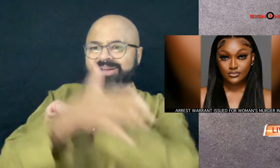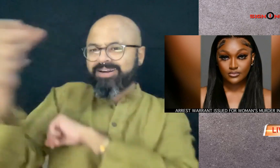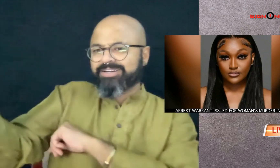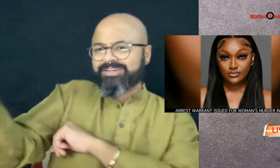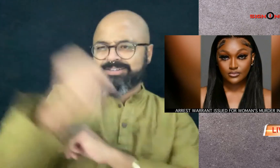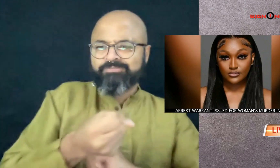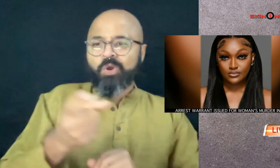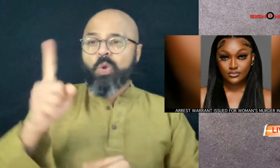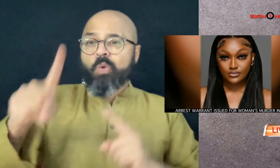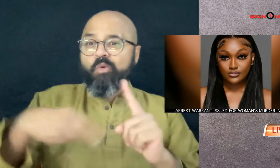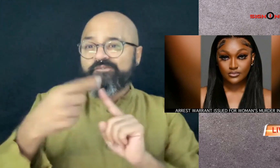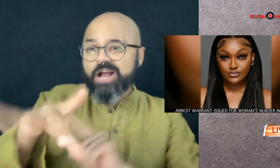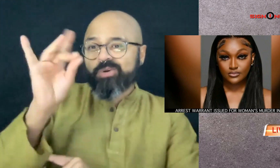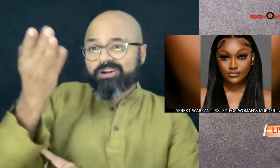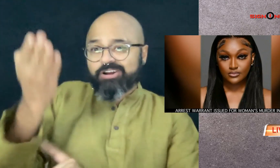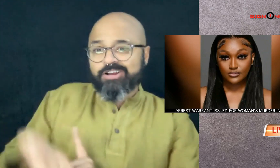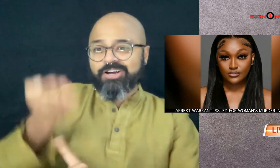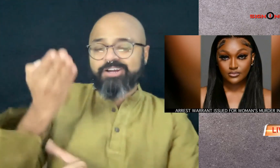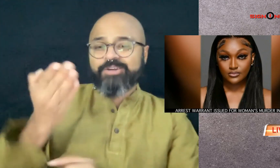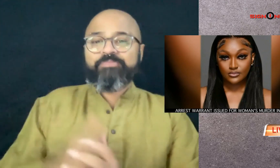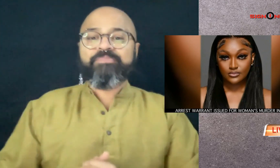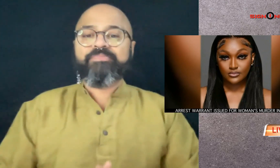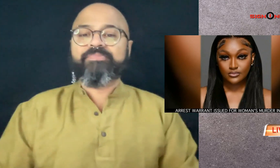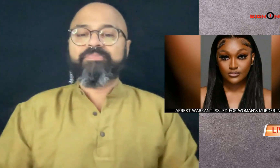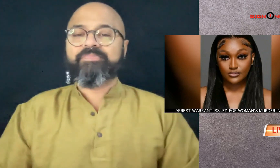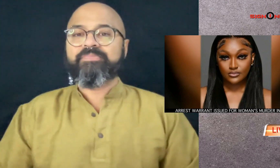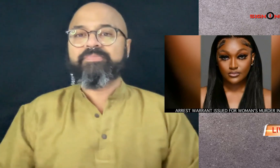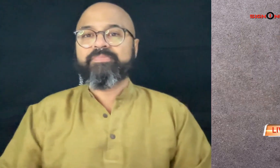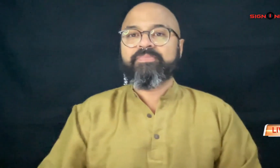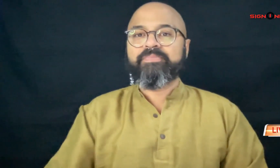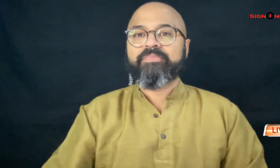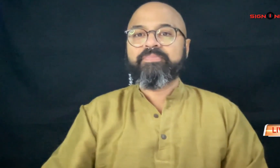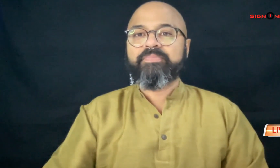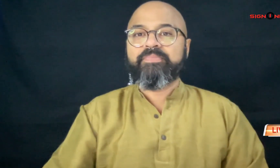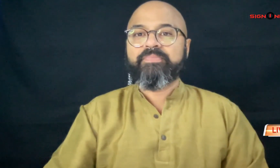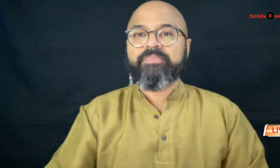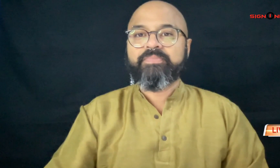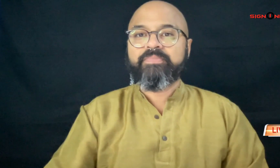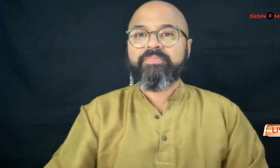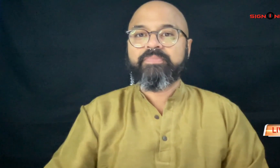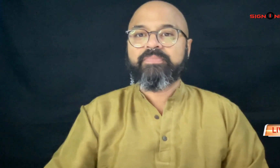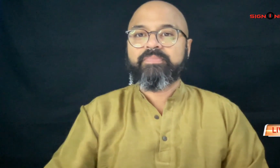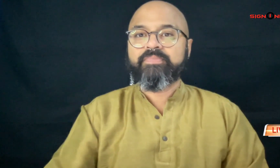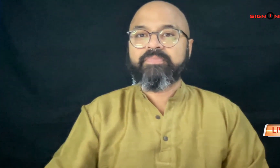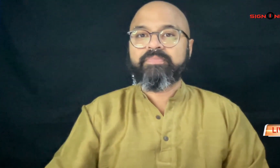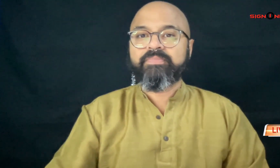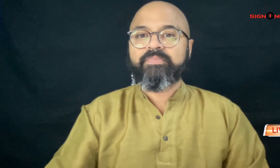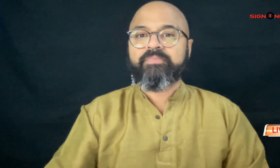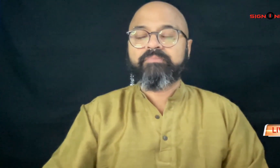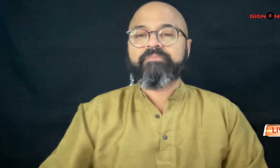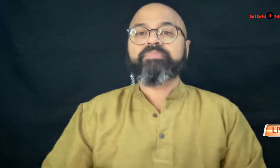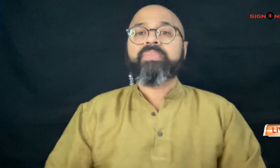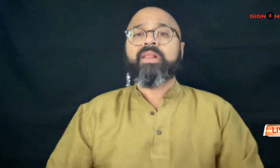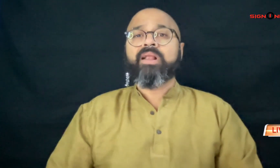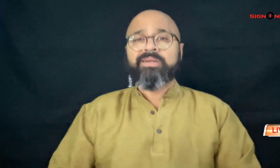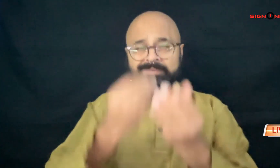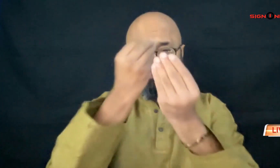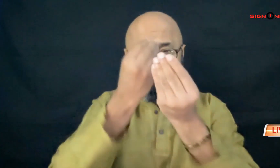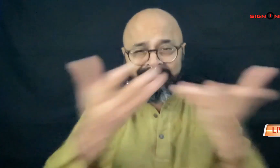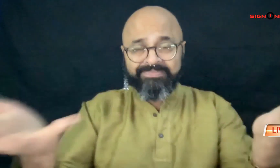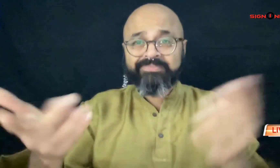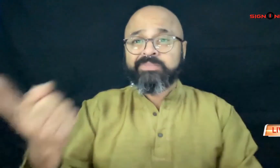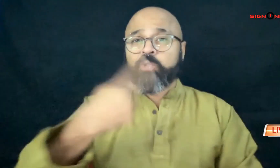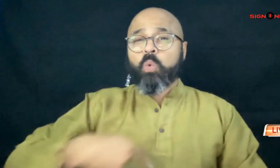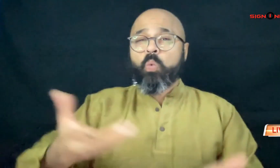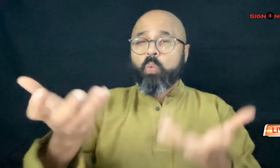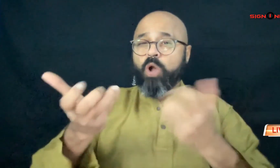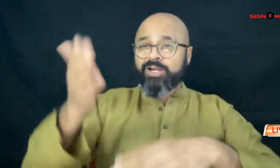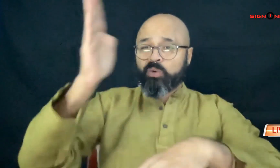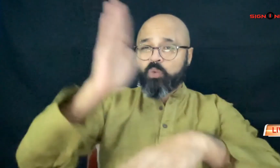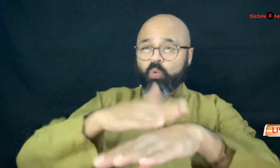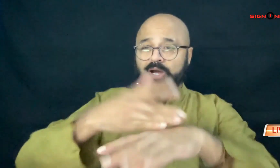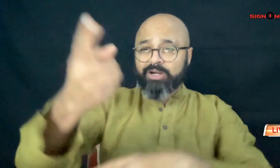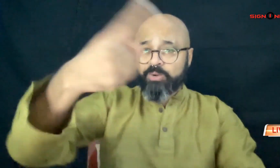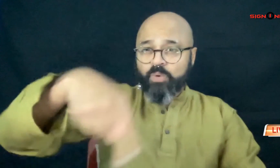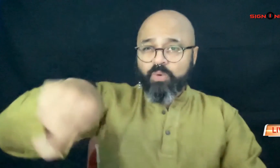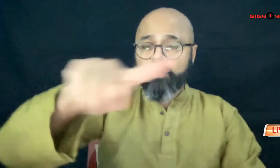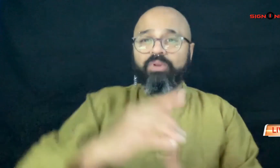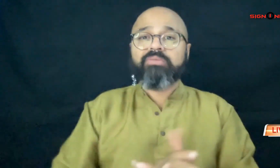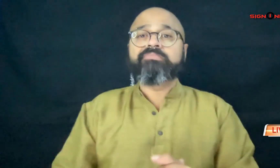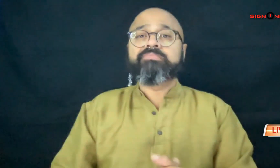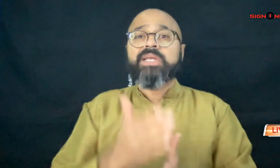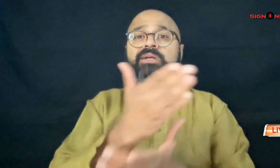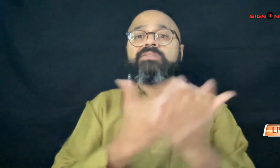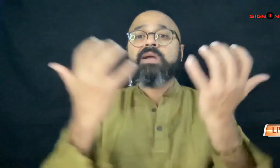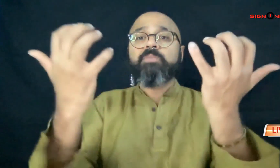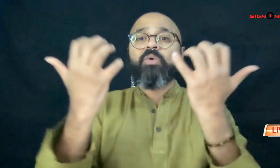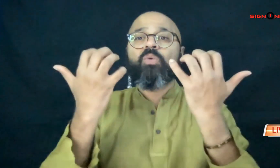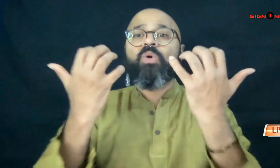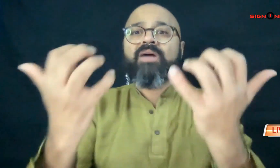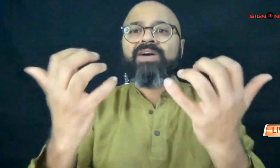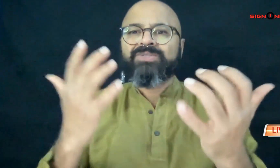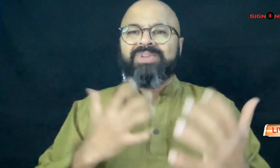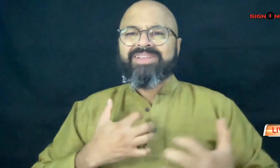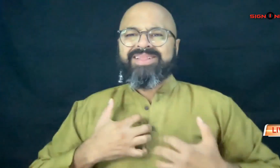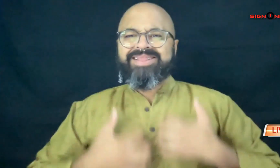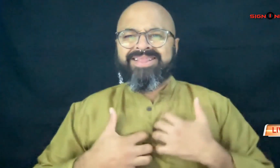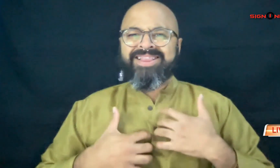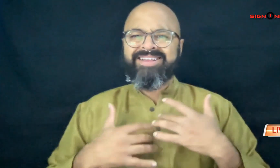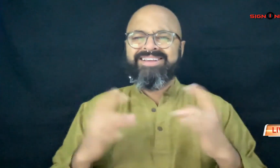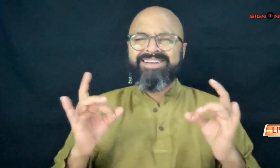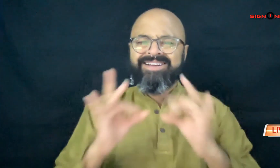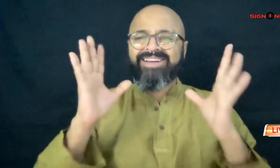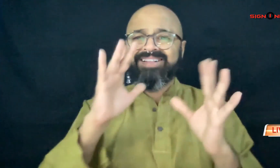they find them we want to warn you some viewers may be disturbed